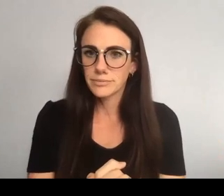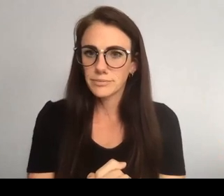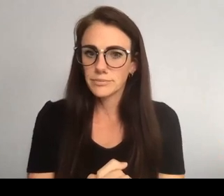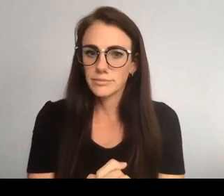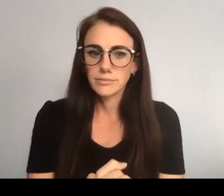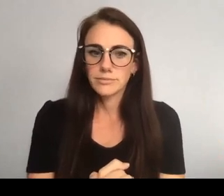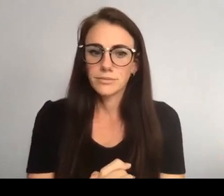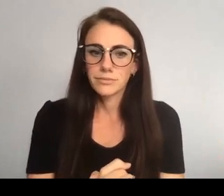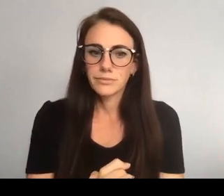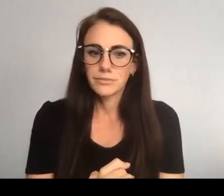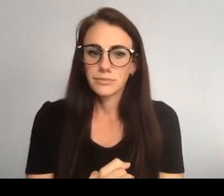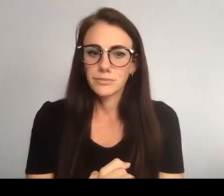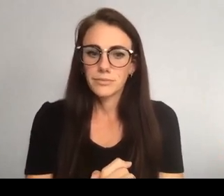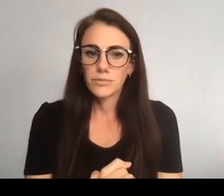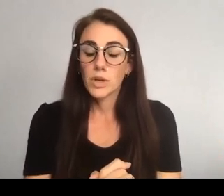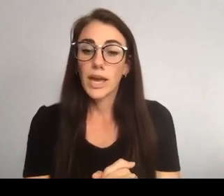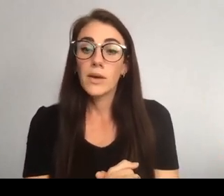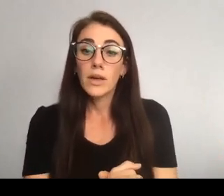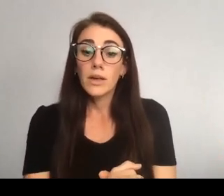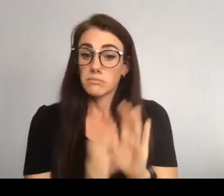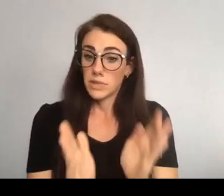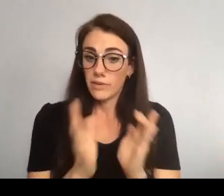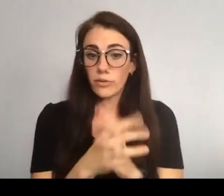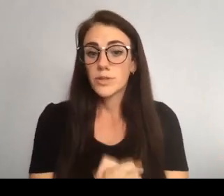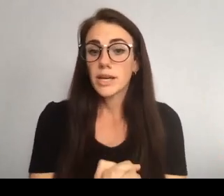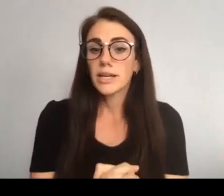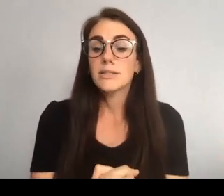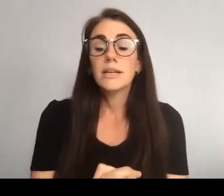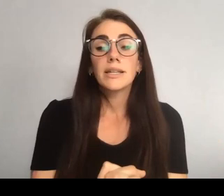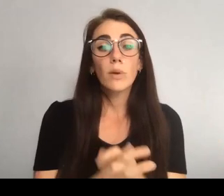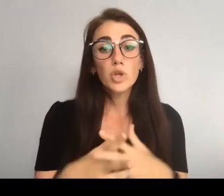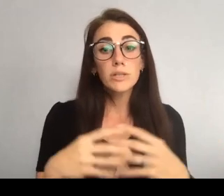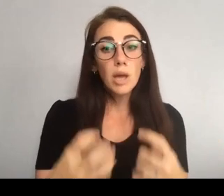Ok, gave you a few seconds Now I'm sure some